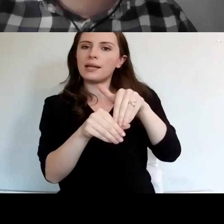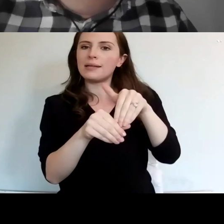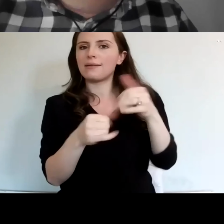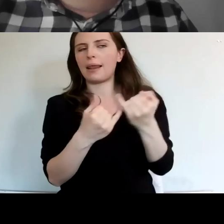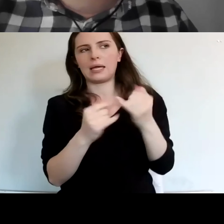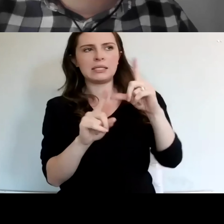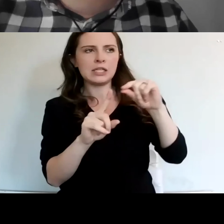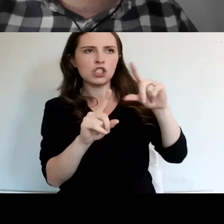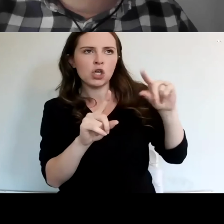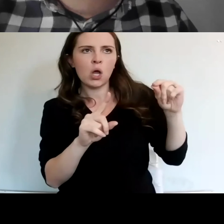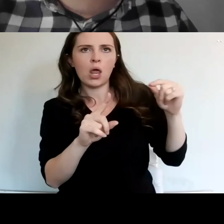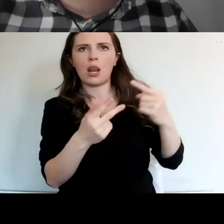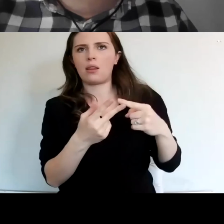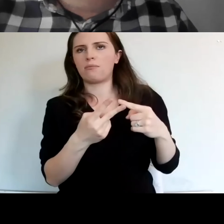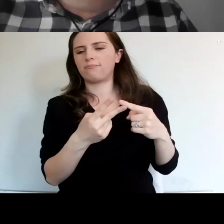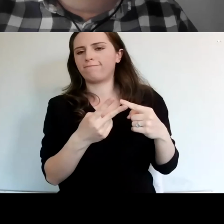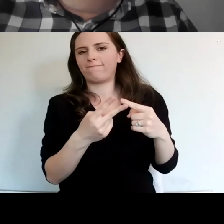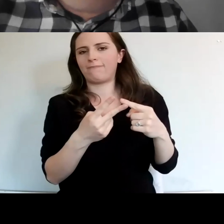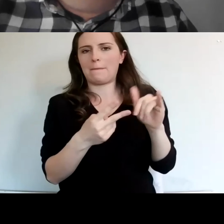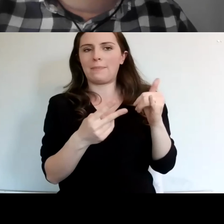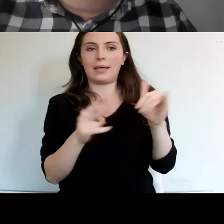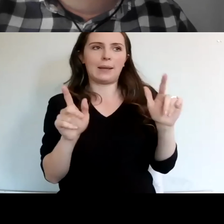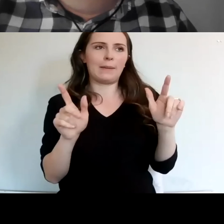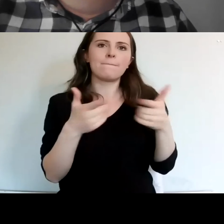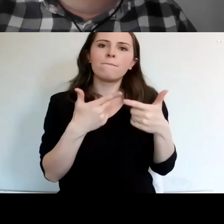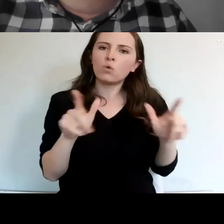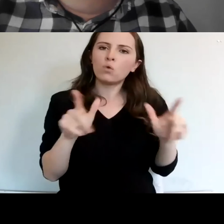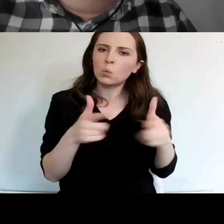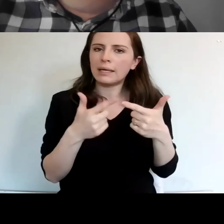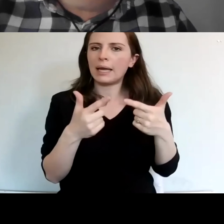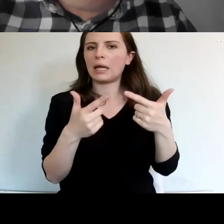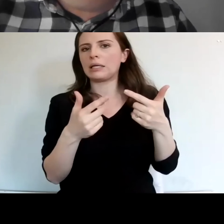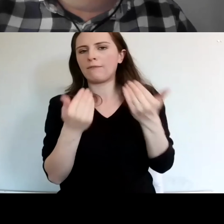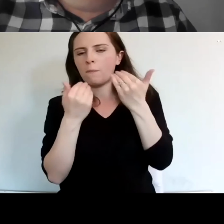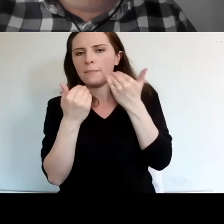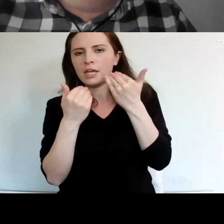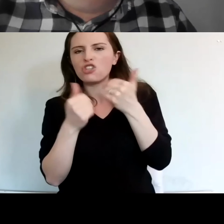it could be musical content, it could be any kind of content you like,